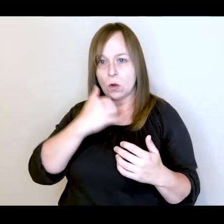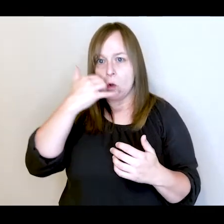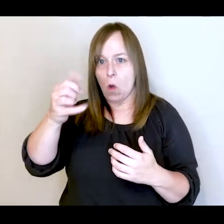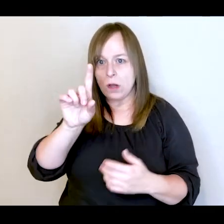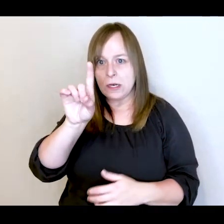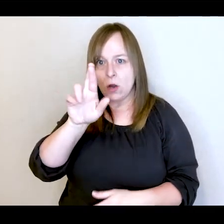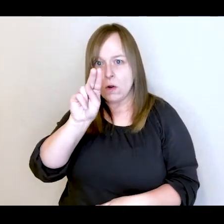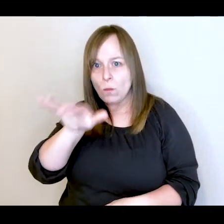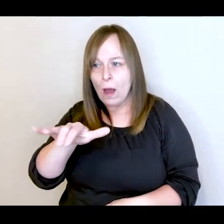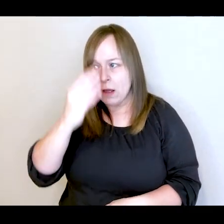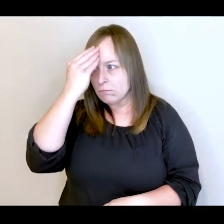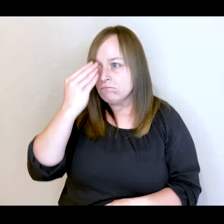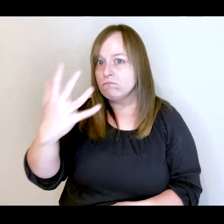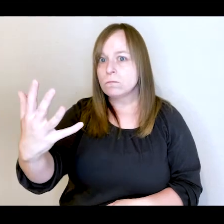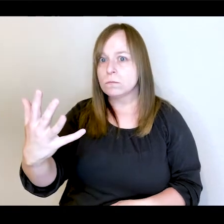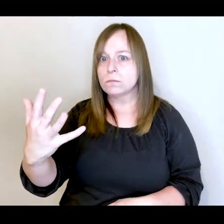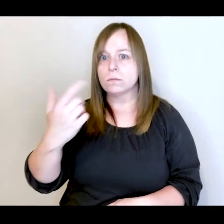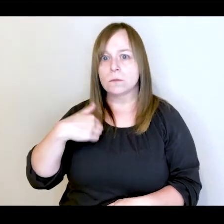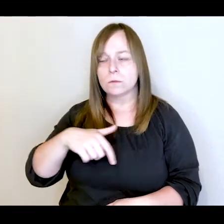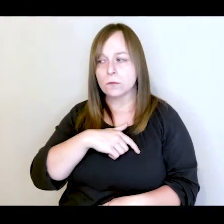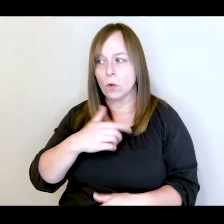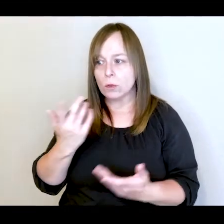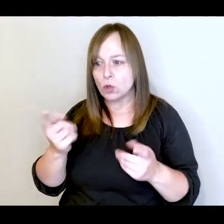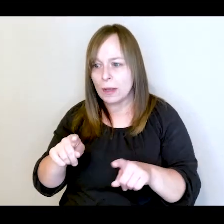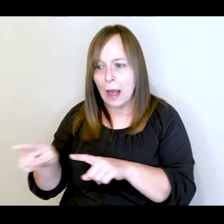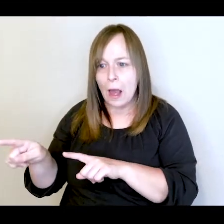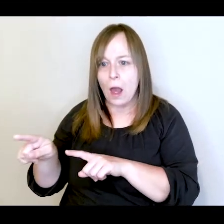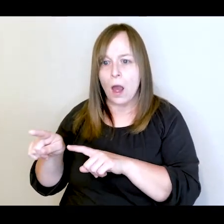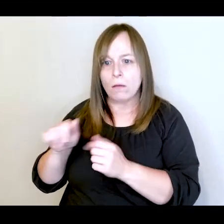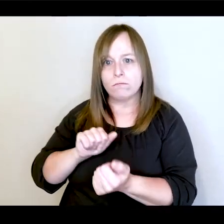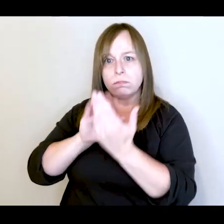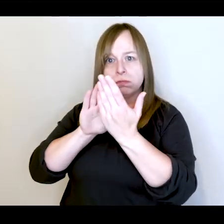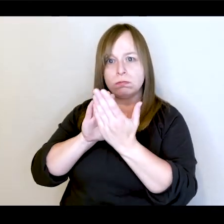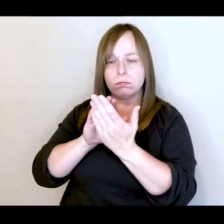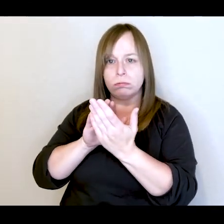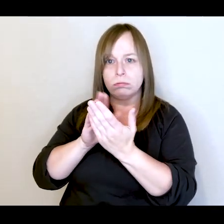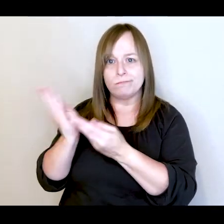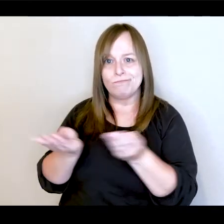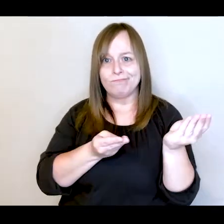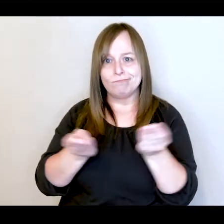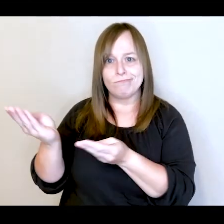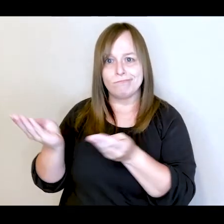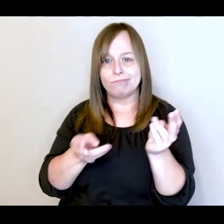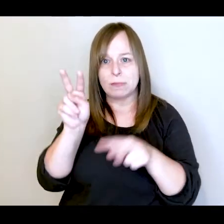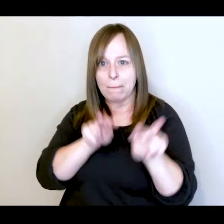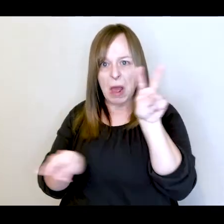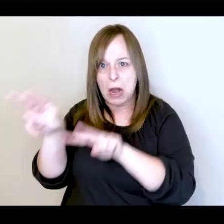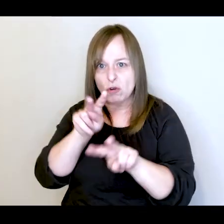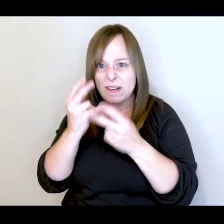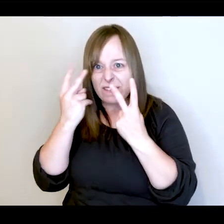call DRNY? Can they let them know what's going on? Is this a way that they can facilitate a monitoring visit?